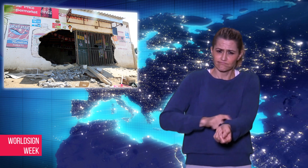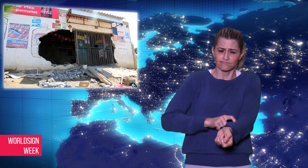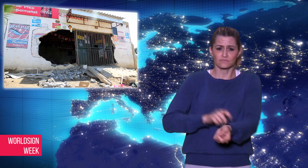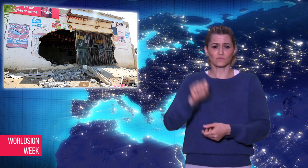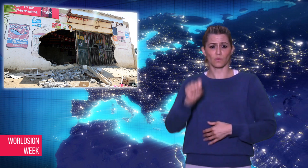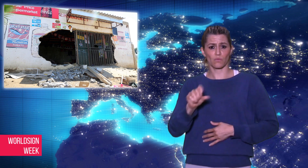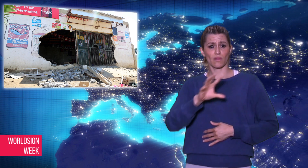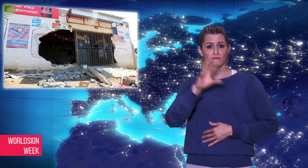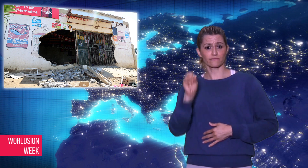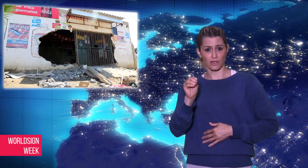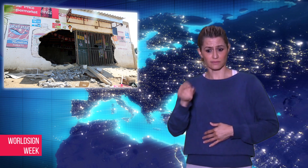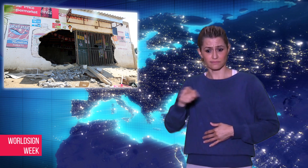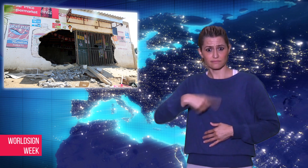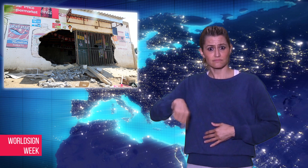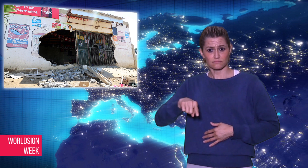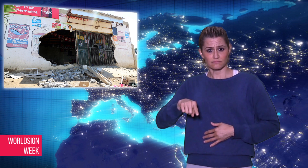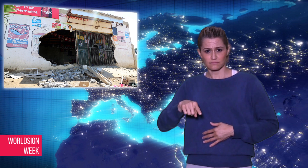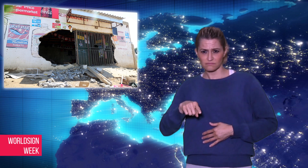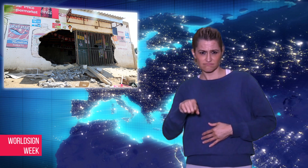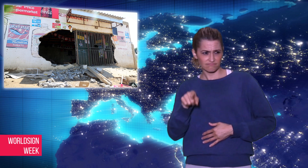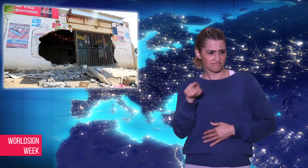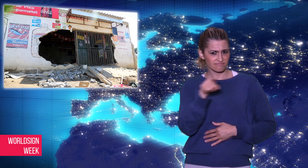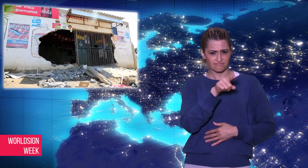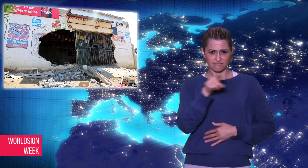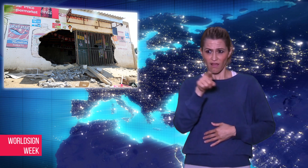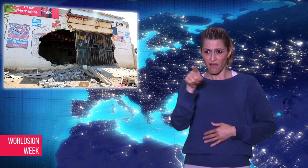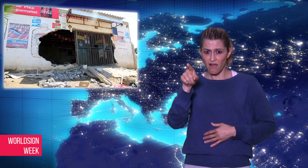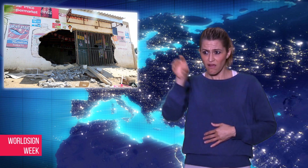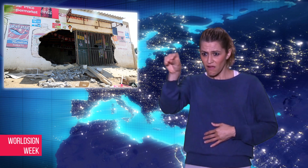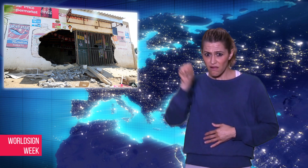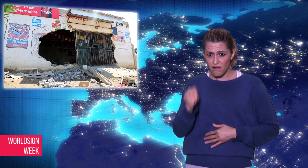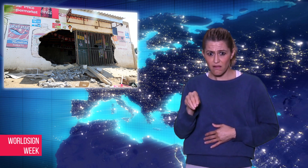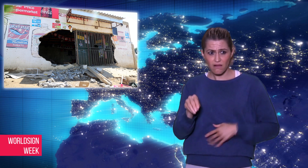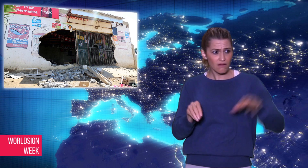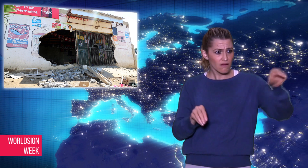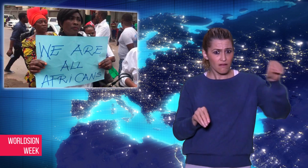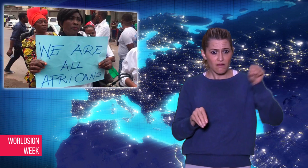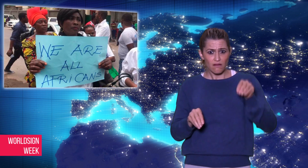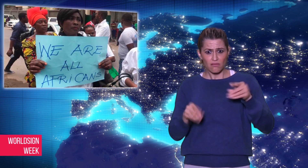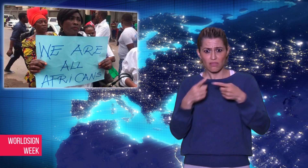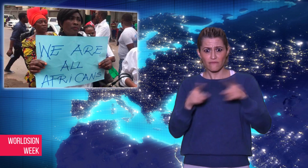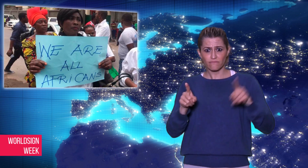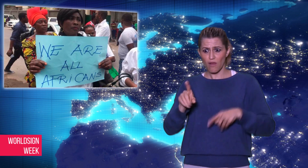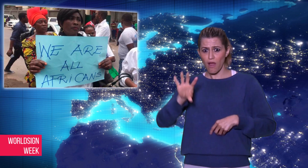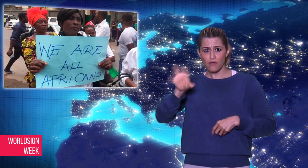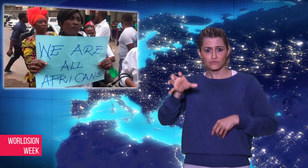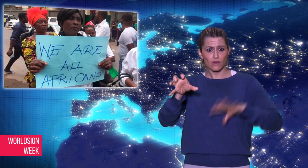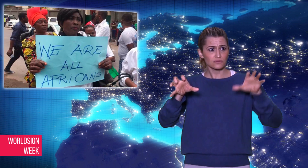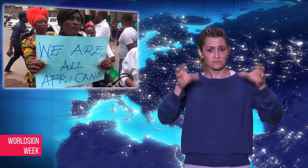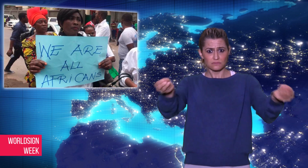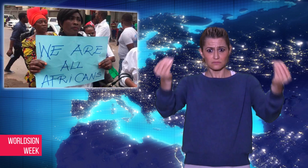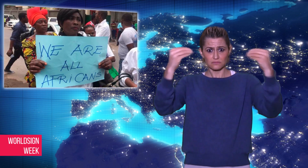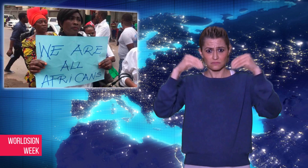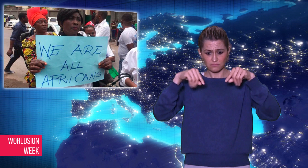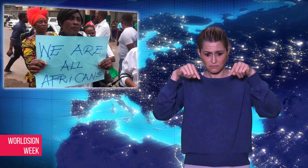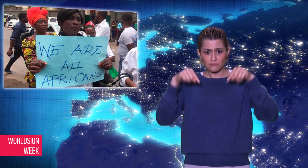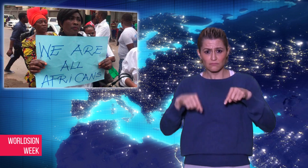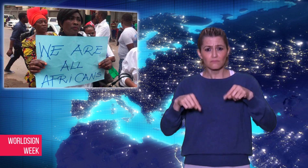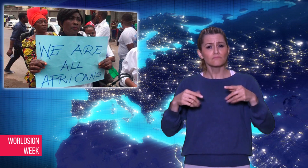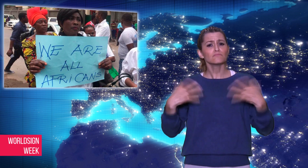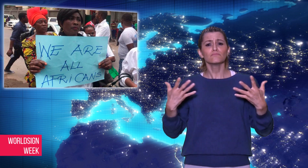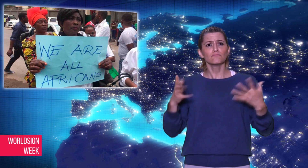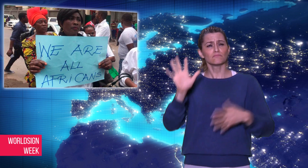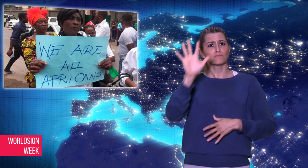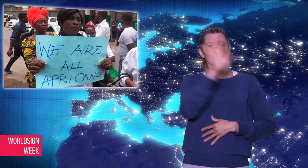Local perpetrators in South Africa are hitting